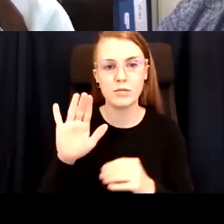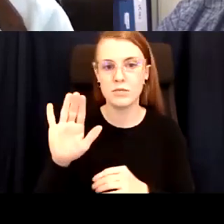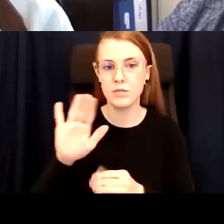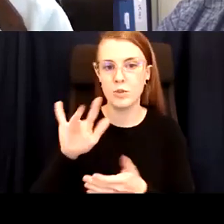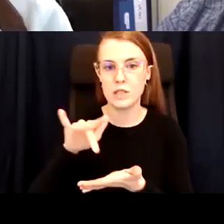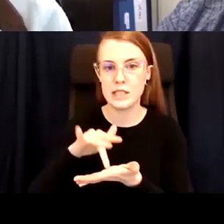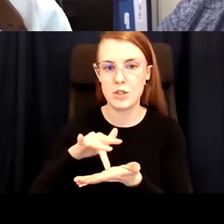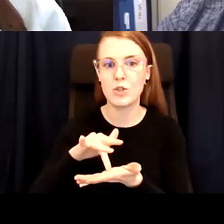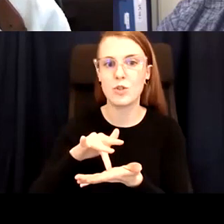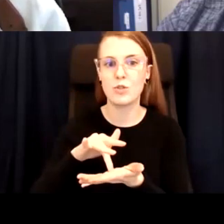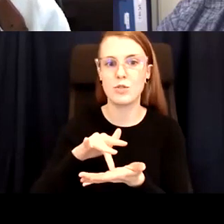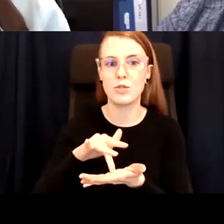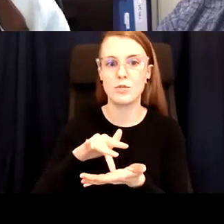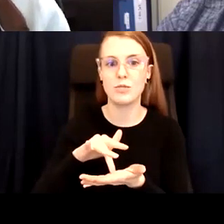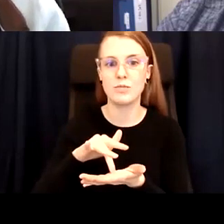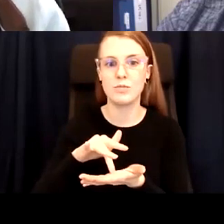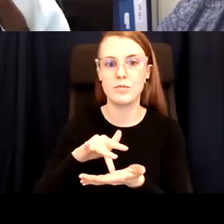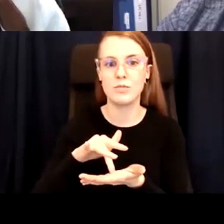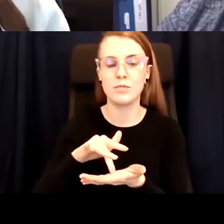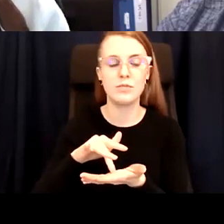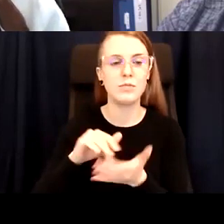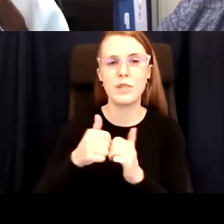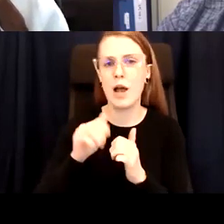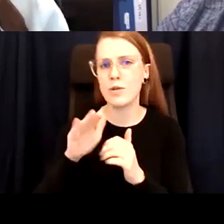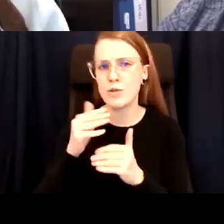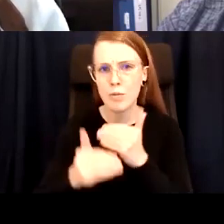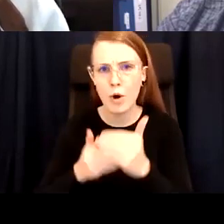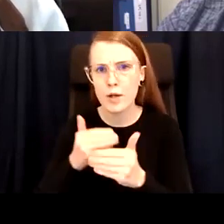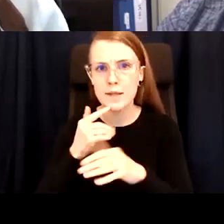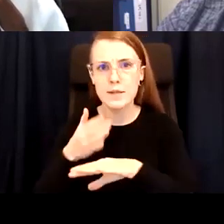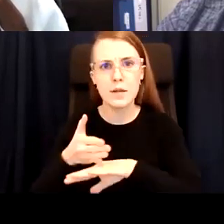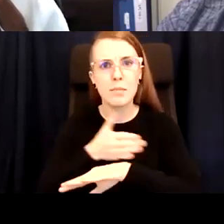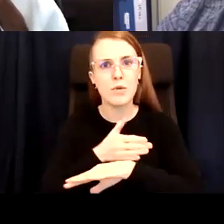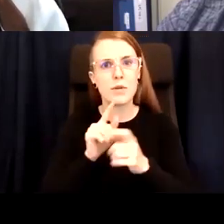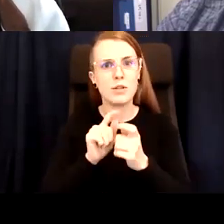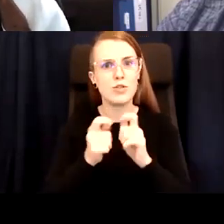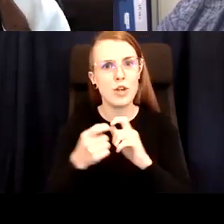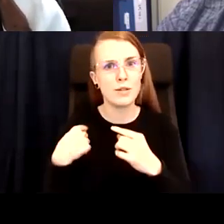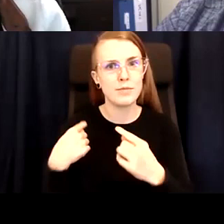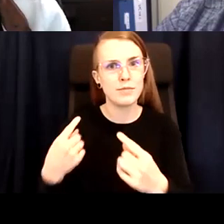How has your process improvement changed since becoming a CCBHC?